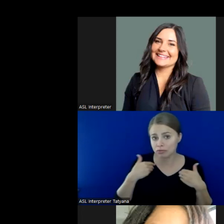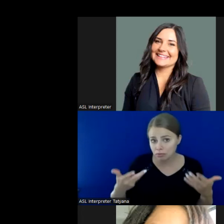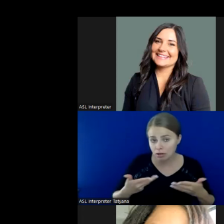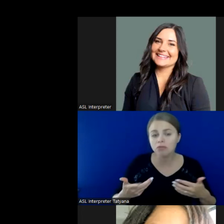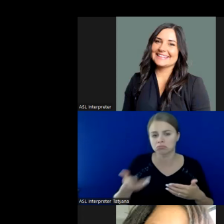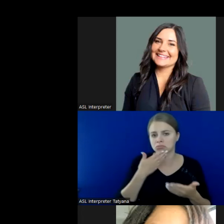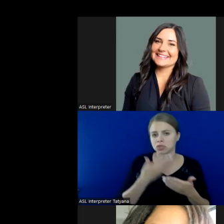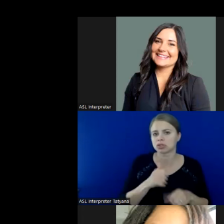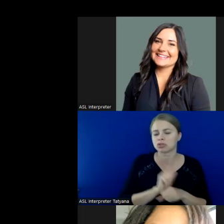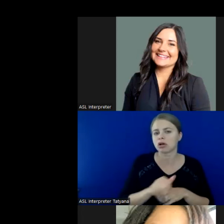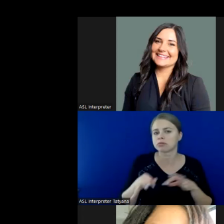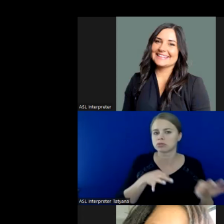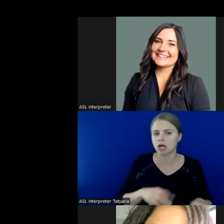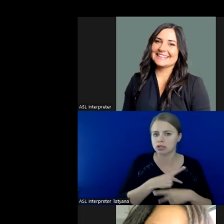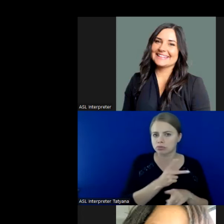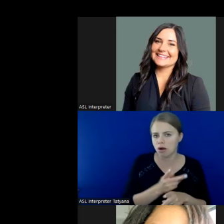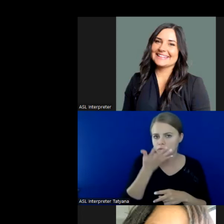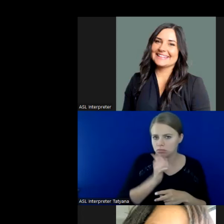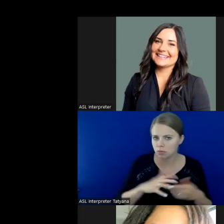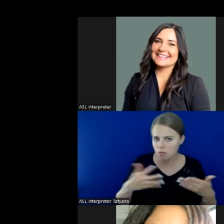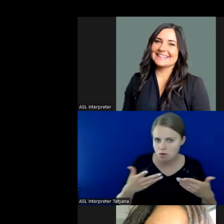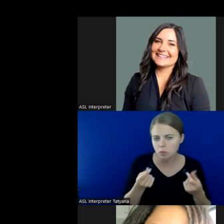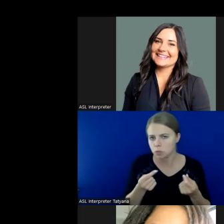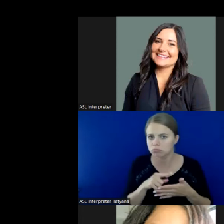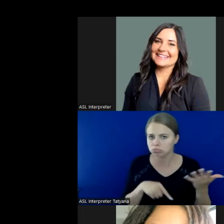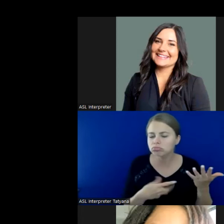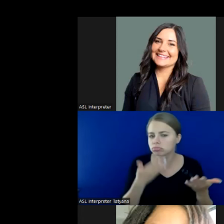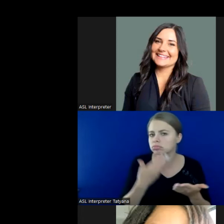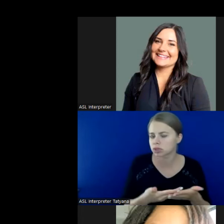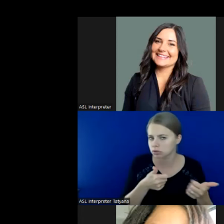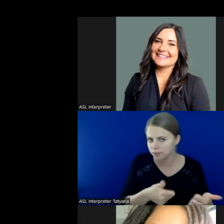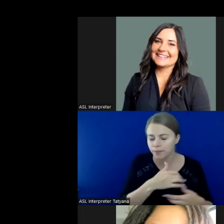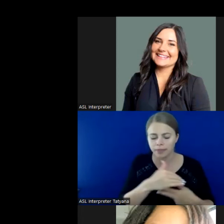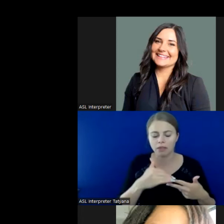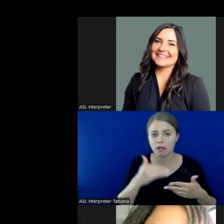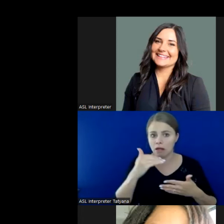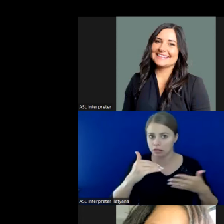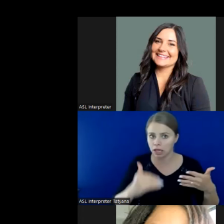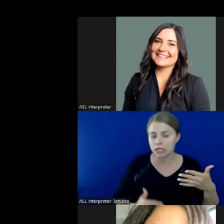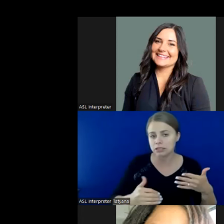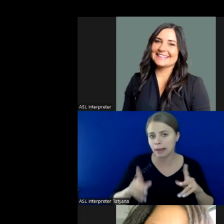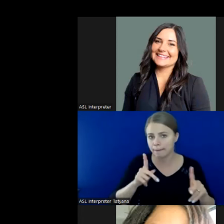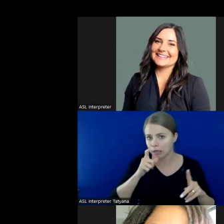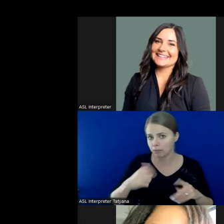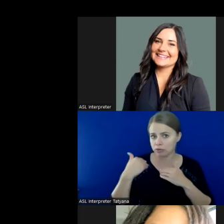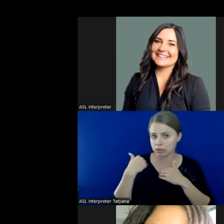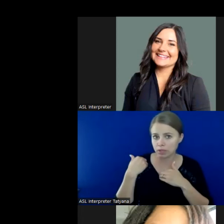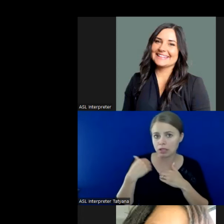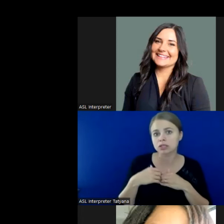of describing what the product is and what it does. It listed the parties responsible for deploying and managing the solution.